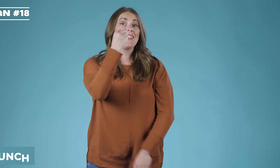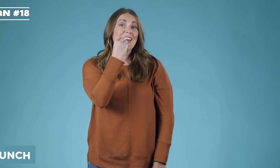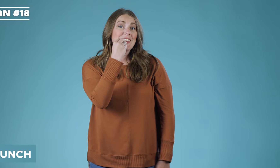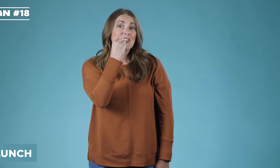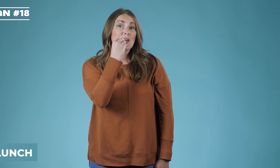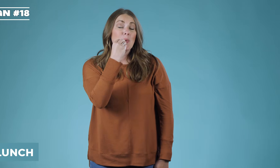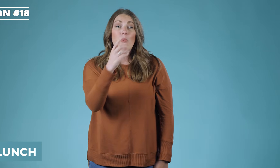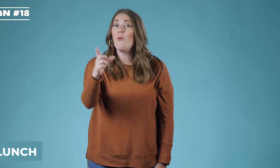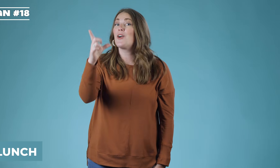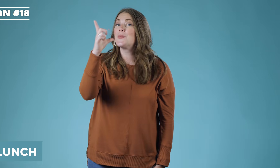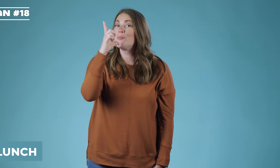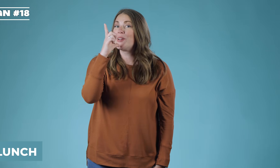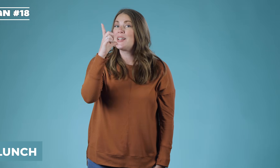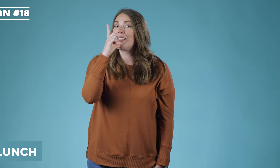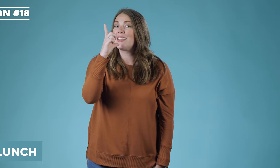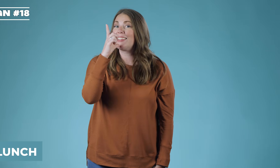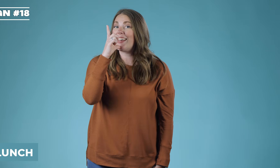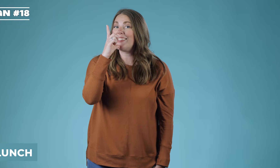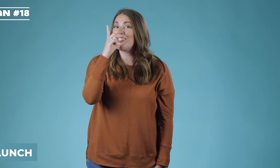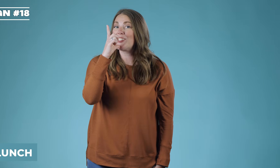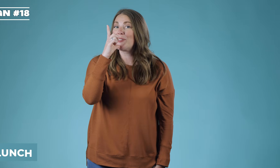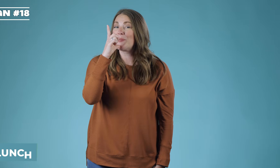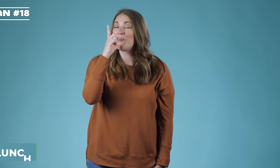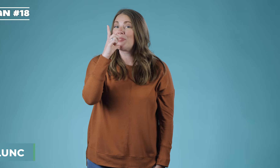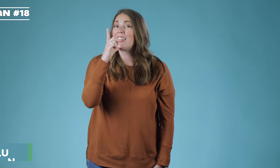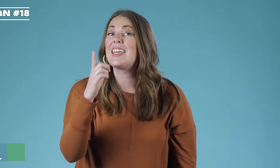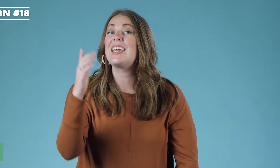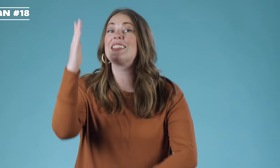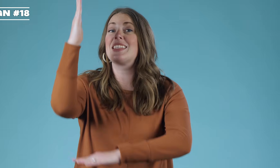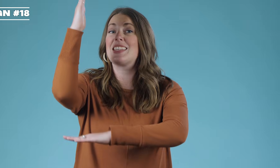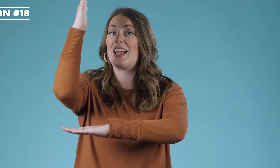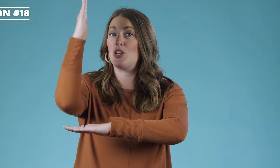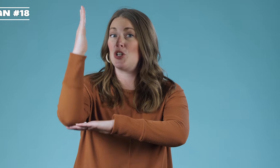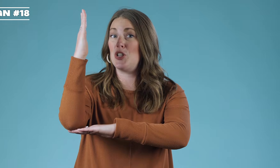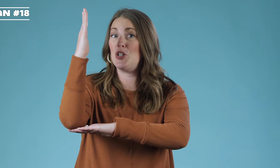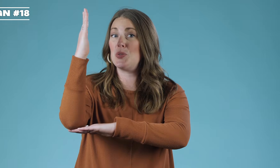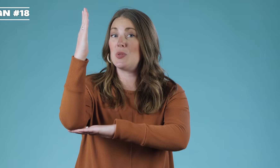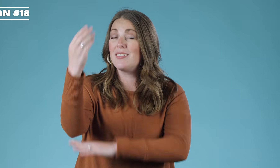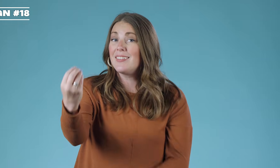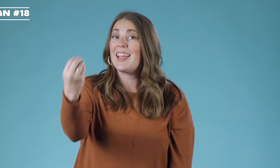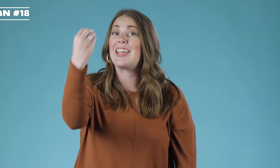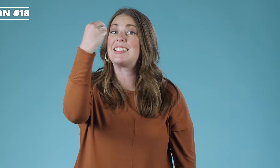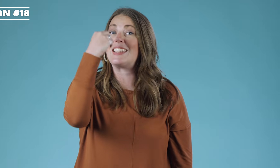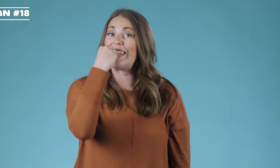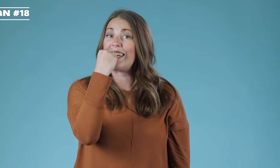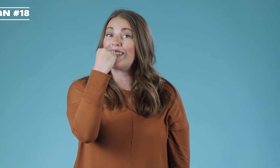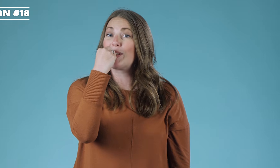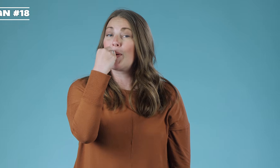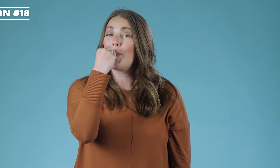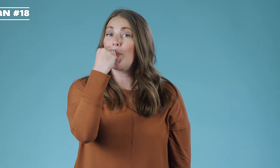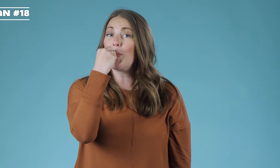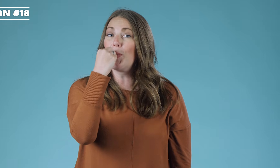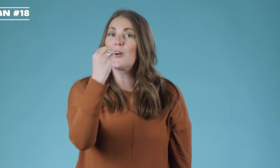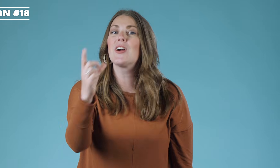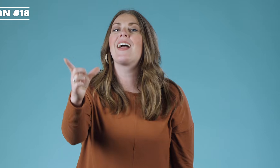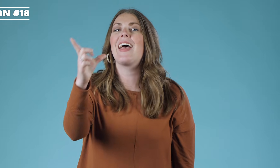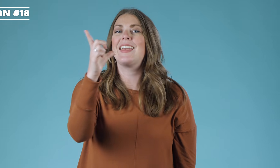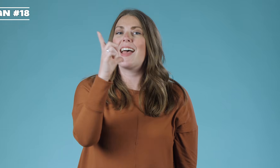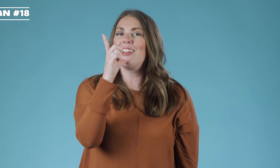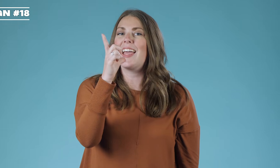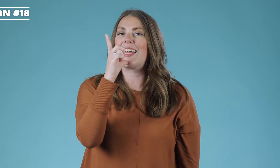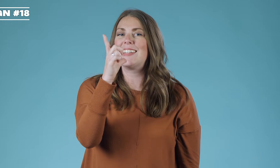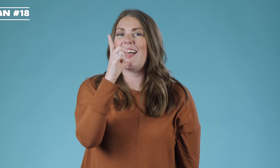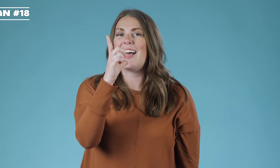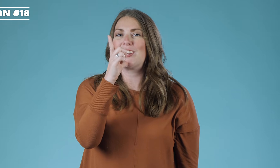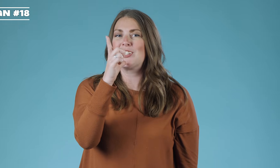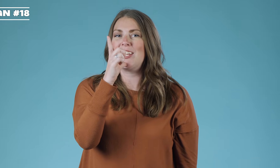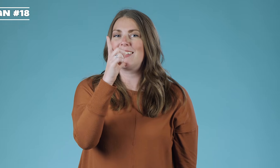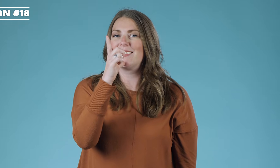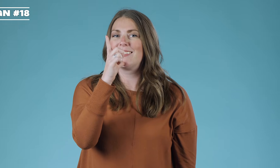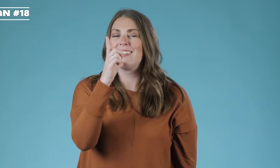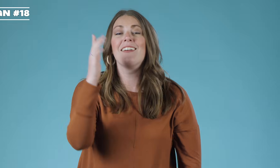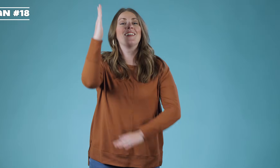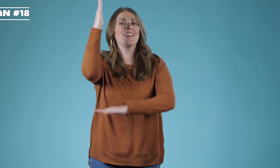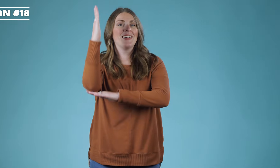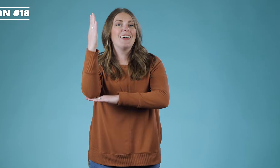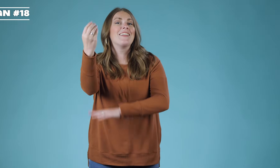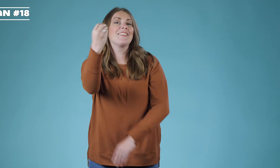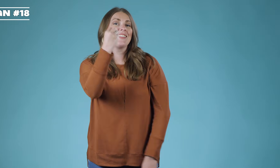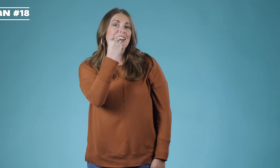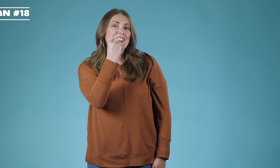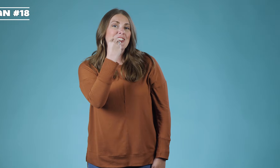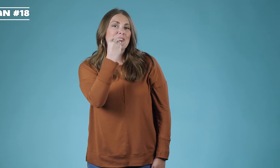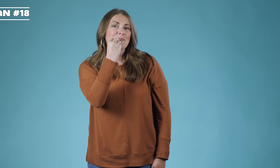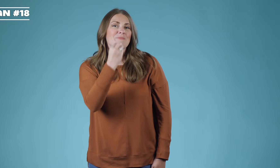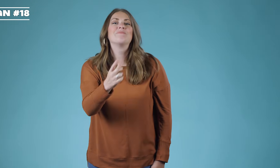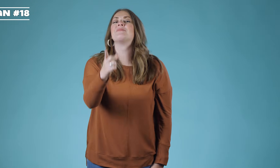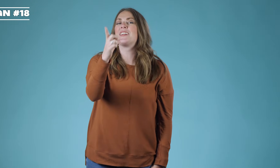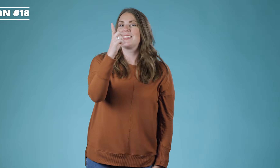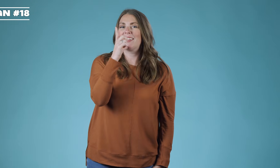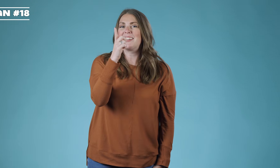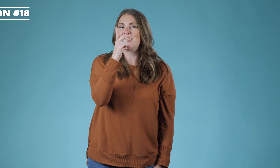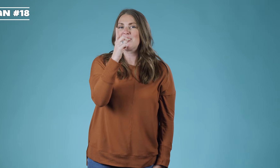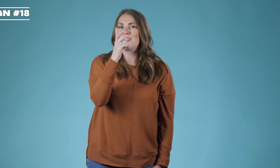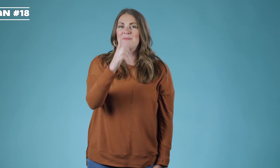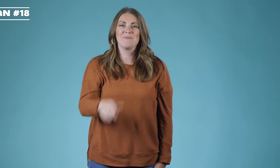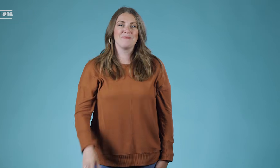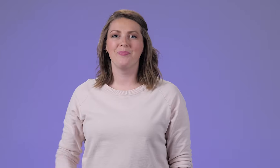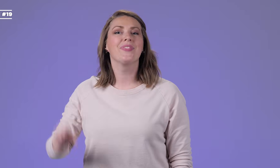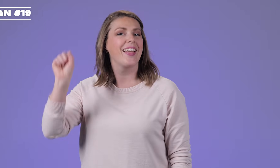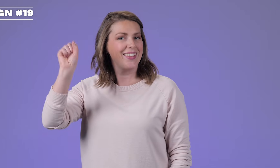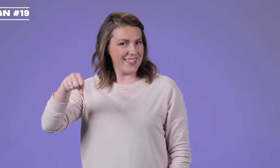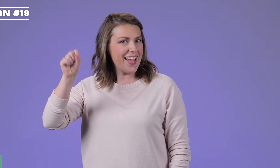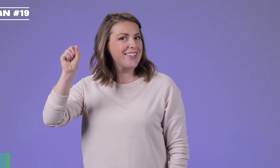Lunch or lunch, it's the sign noon and to eat or an L hand at your chin lunch, lunch. Yes,